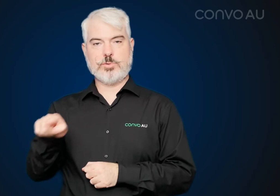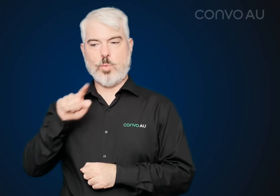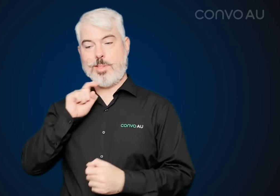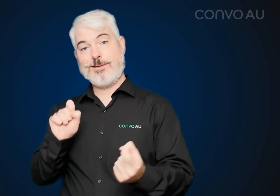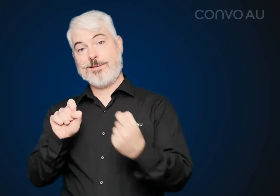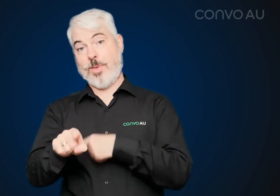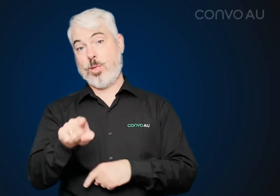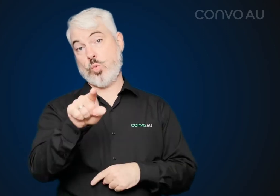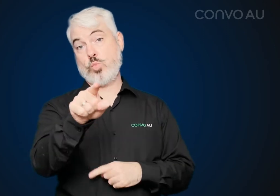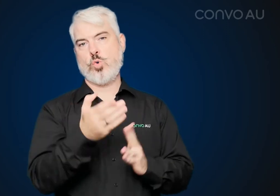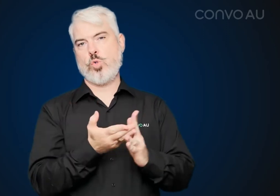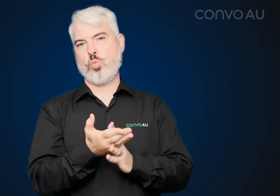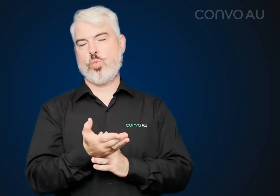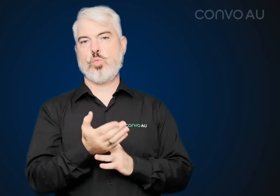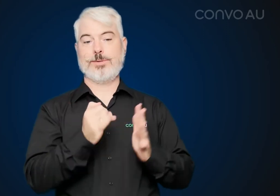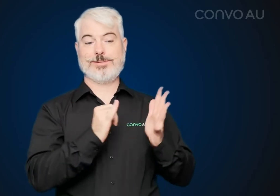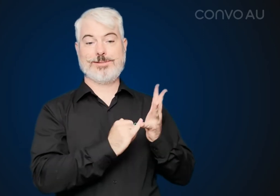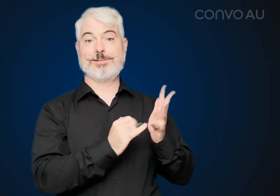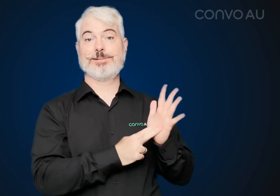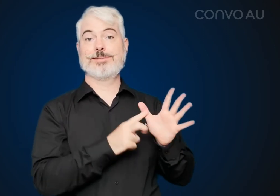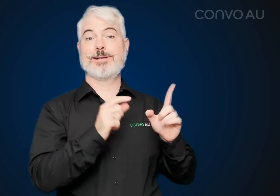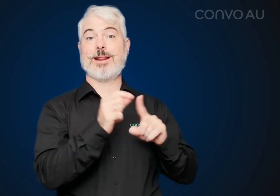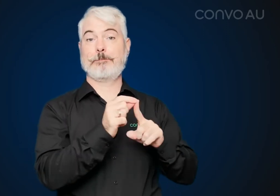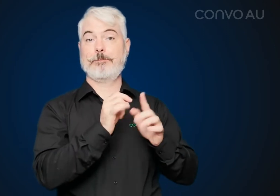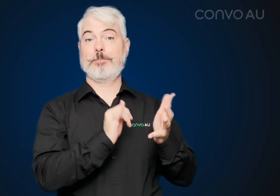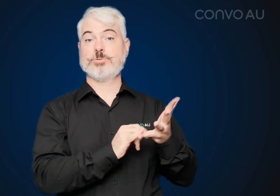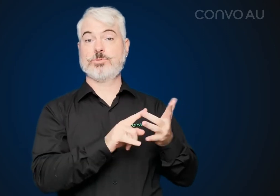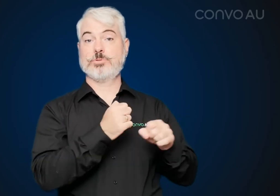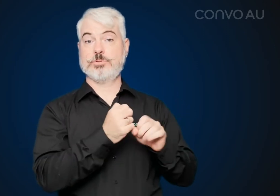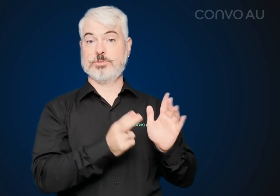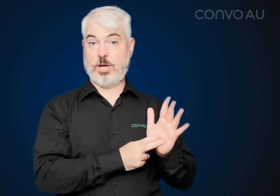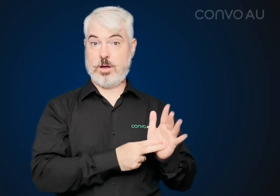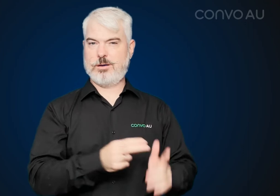you will get an email from “SnapSign”